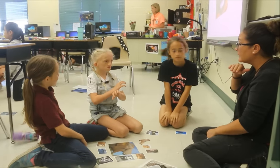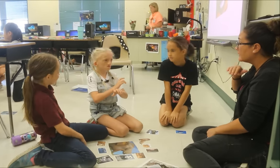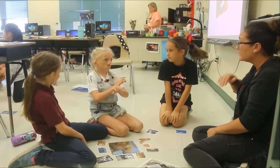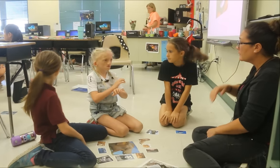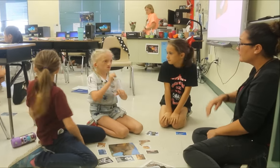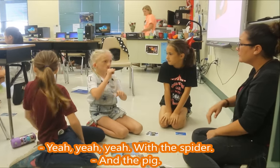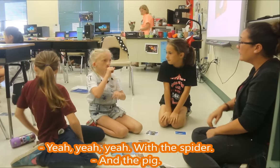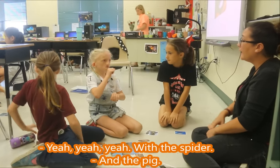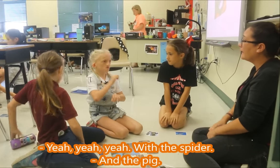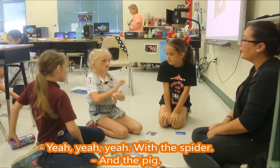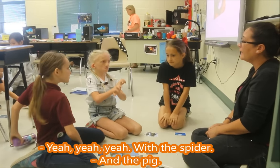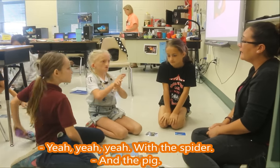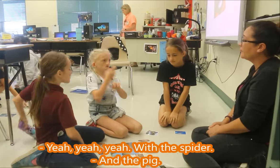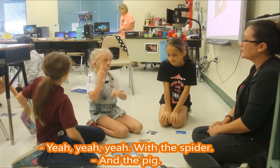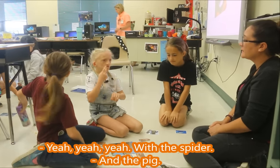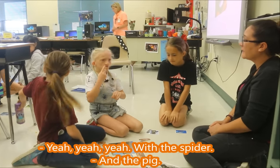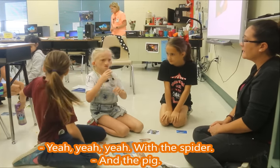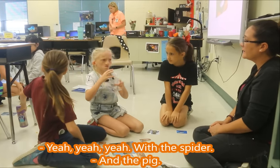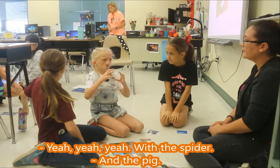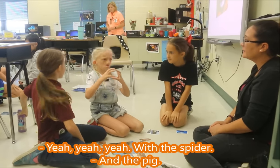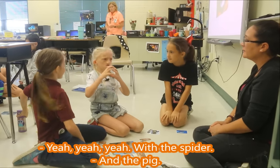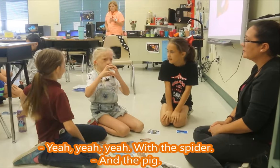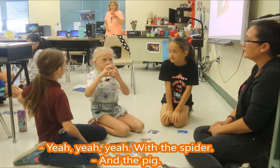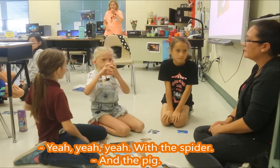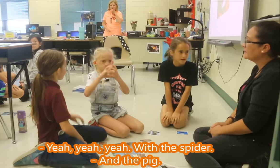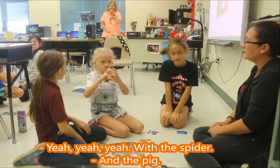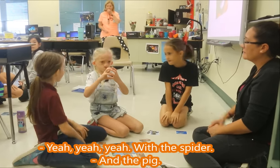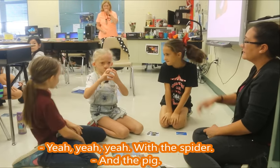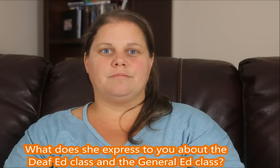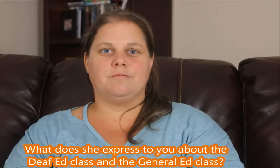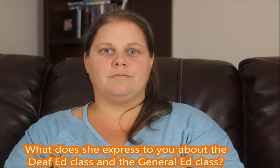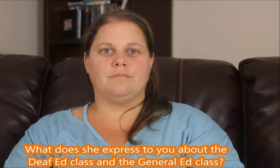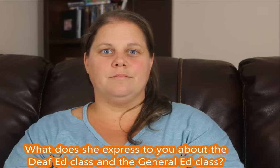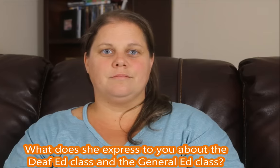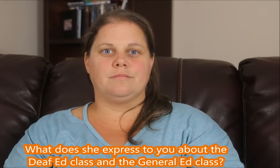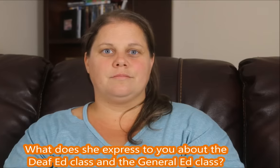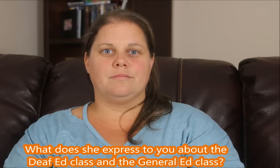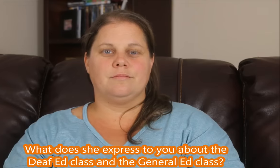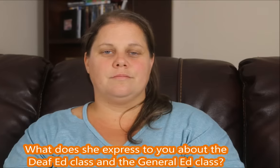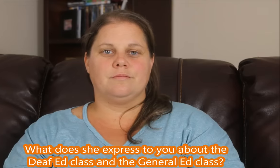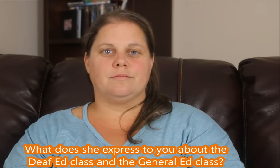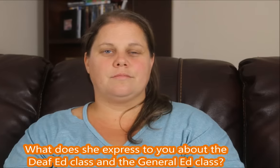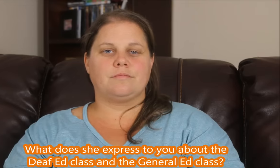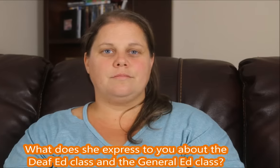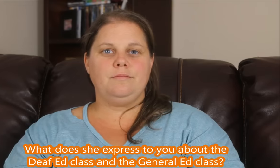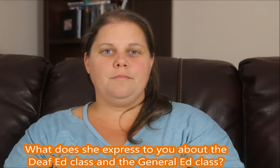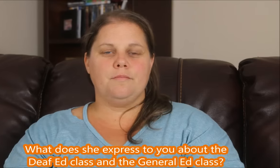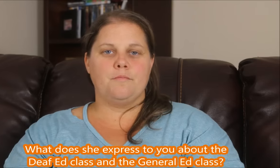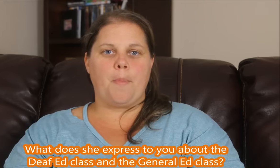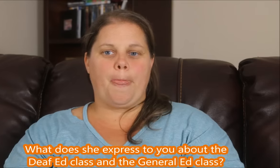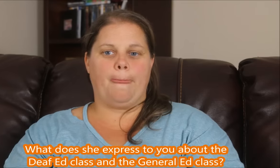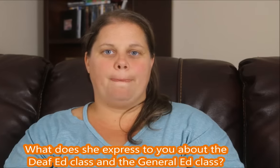yeah yeah with the spider what does she expressed to you about the Deaf ed class